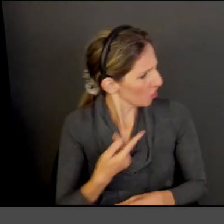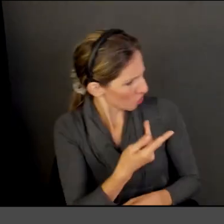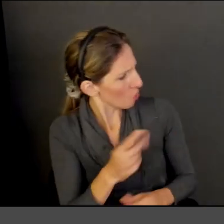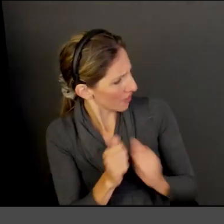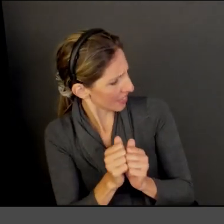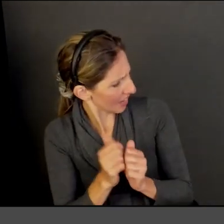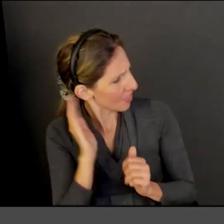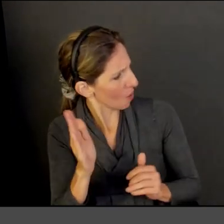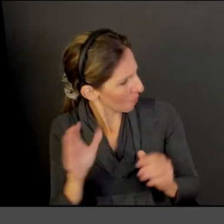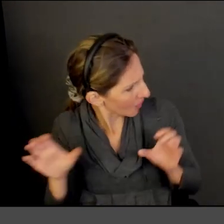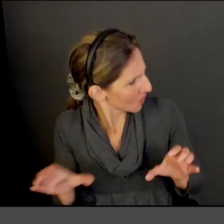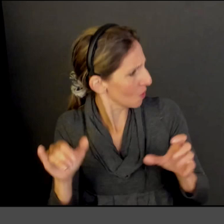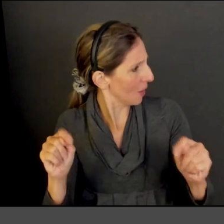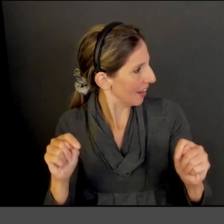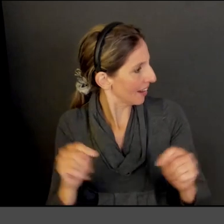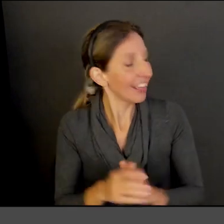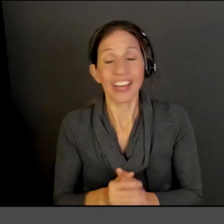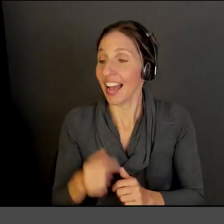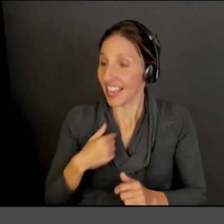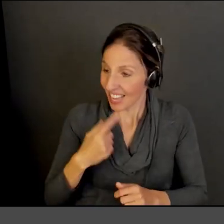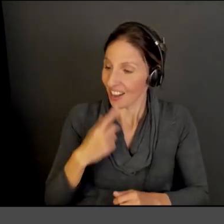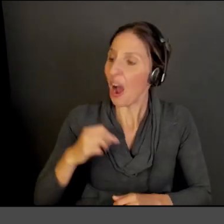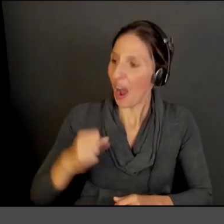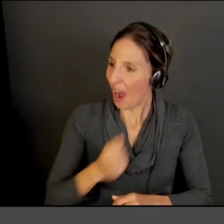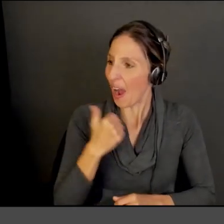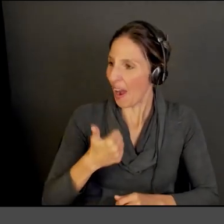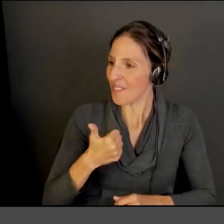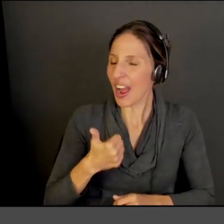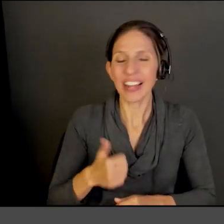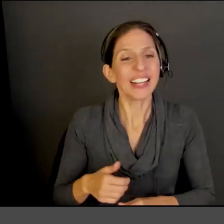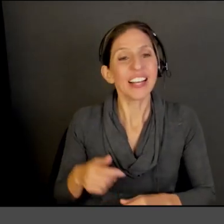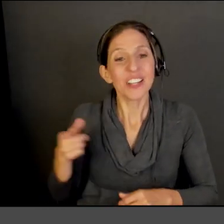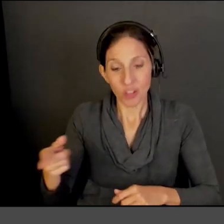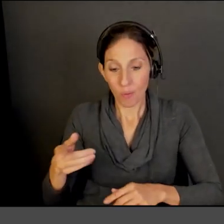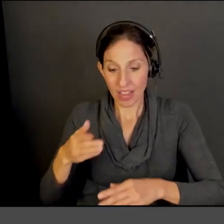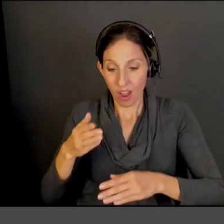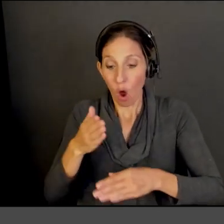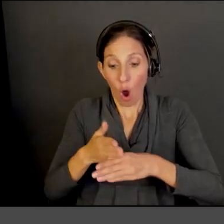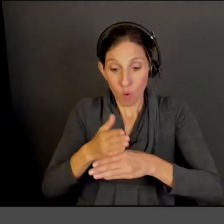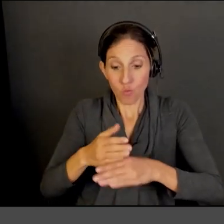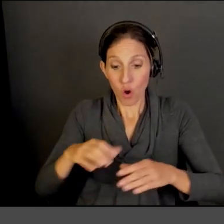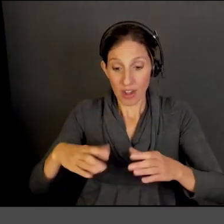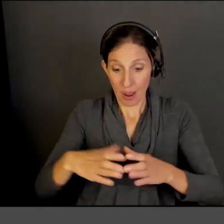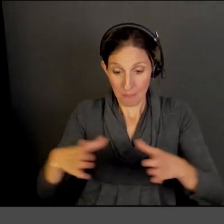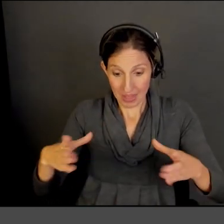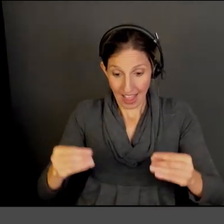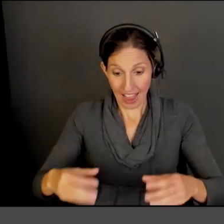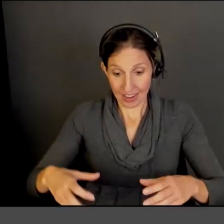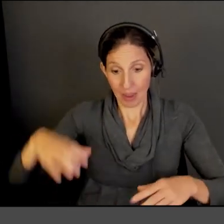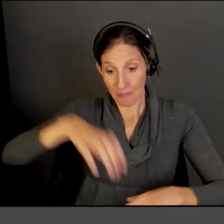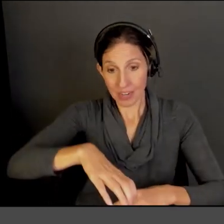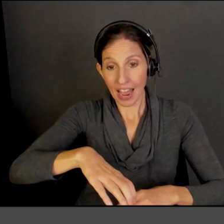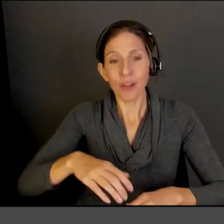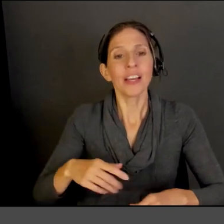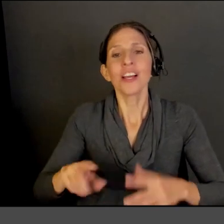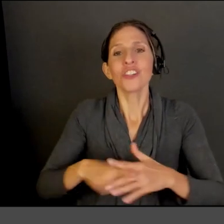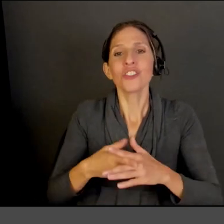HE PUT DOWN HIS LITTLE WOODEN BLOCK ON THE FLOOR AND HE STARTED TAP DANCING AND I WAS ON THE MIC, I STARTED ENGAGING.